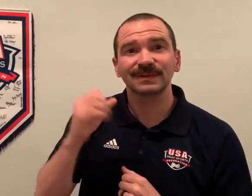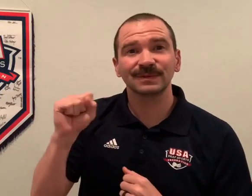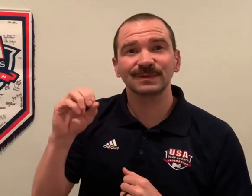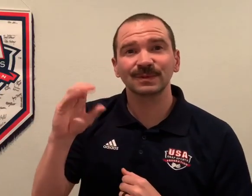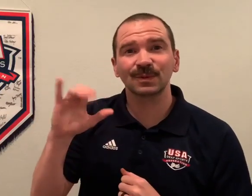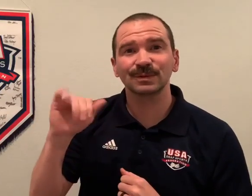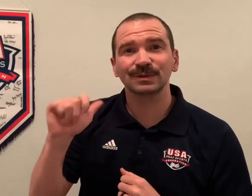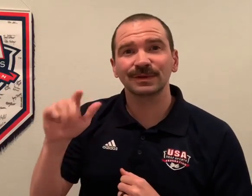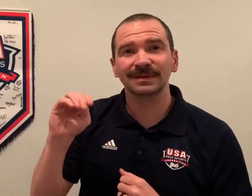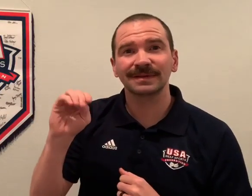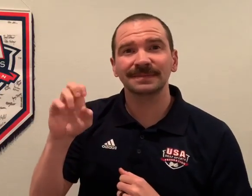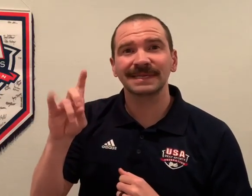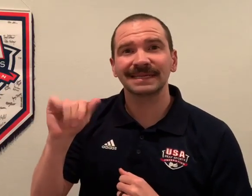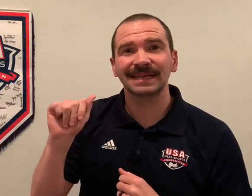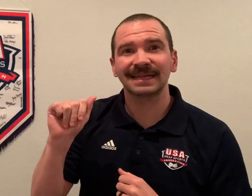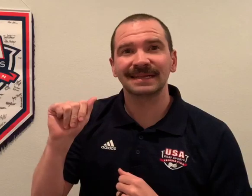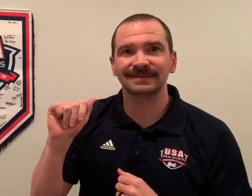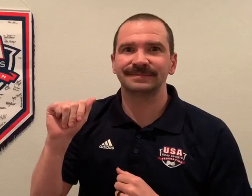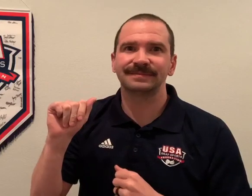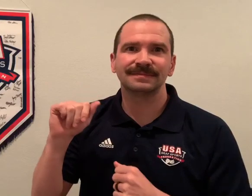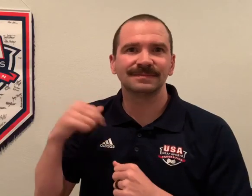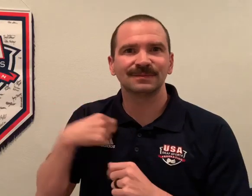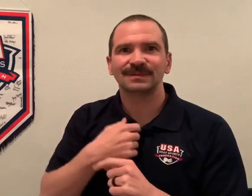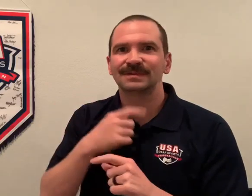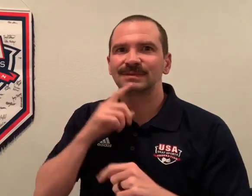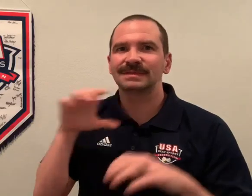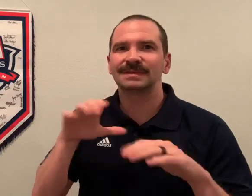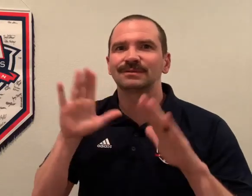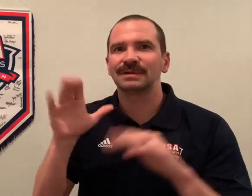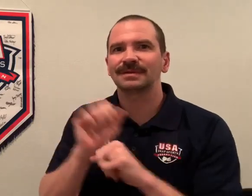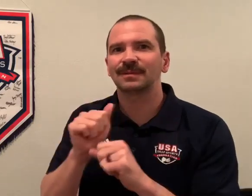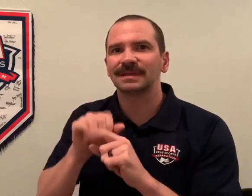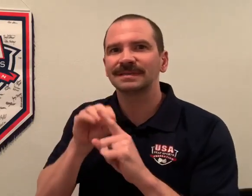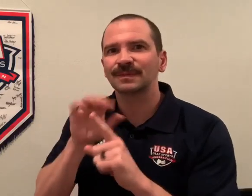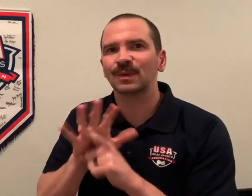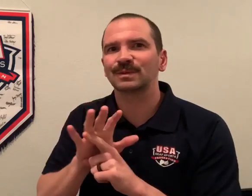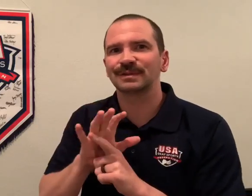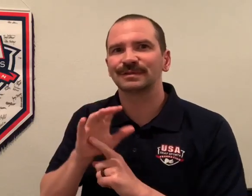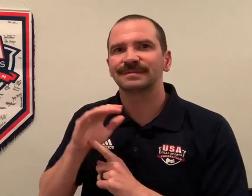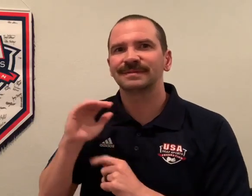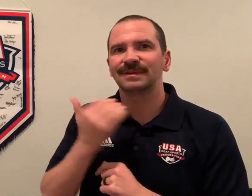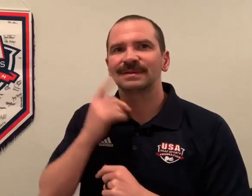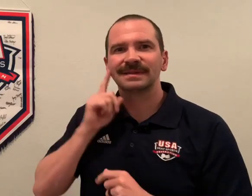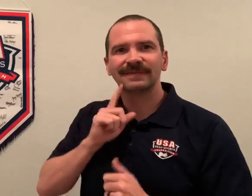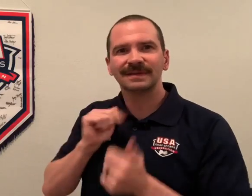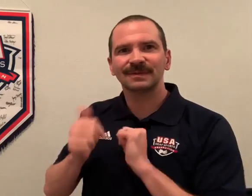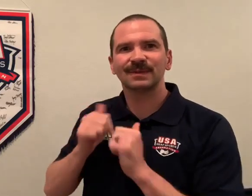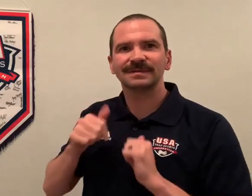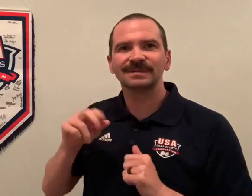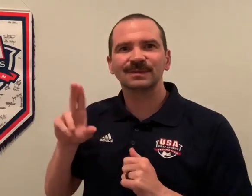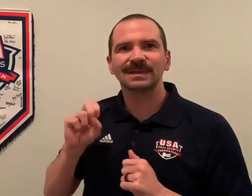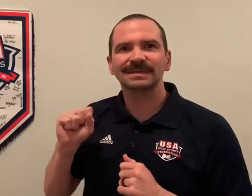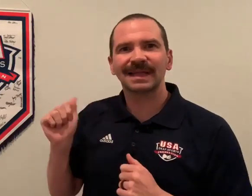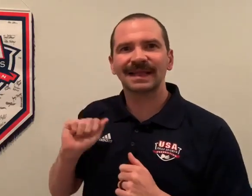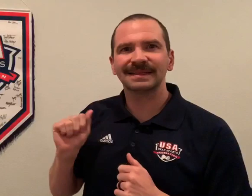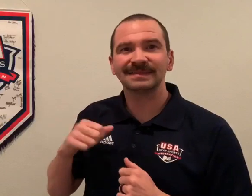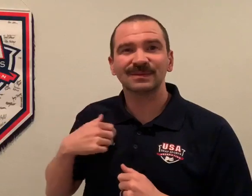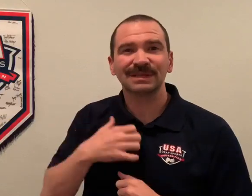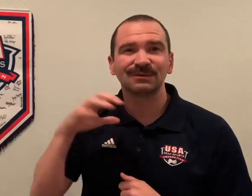In regard to our social media, we did a really great job of providing US athletes with that exposure.